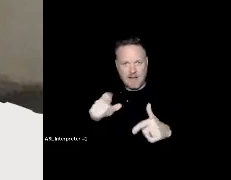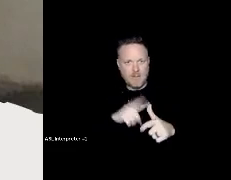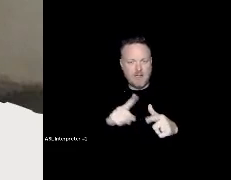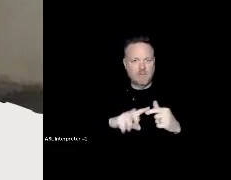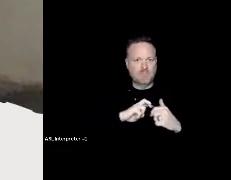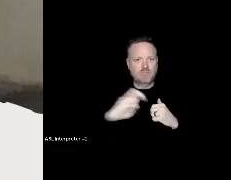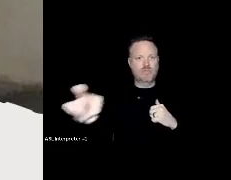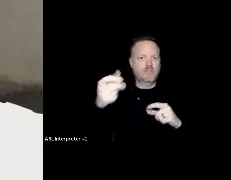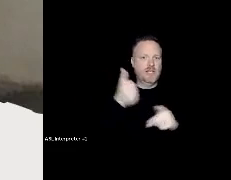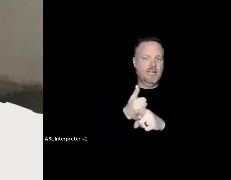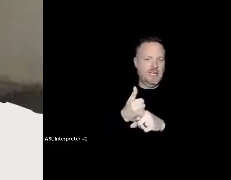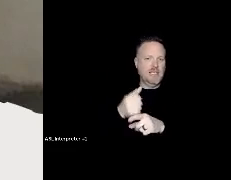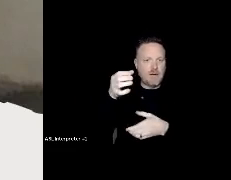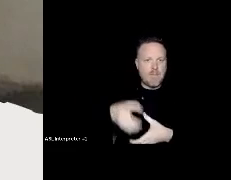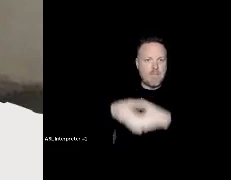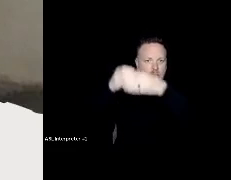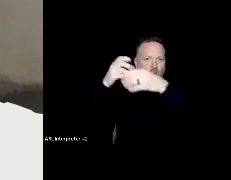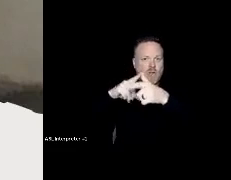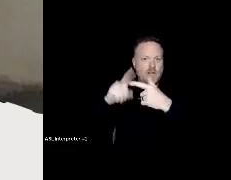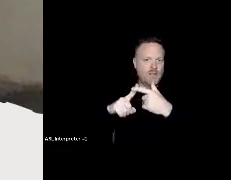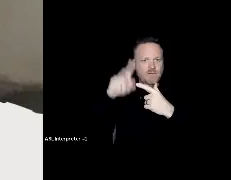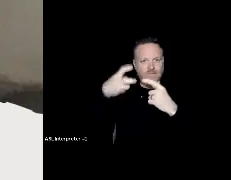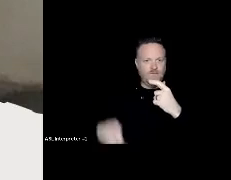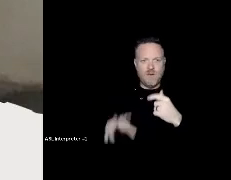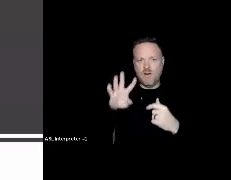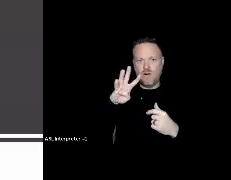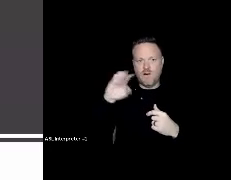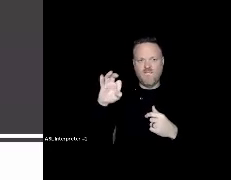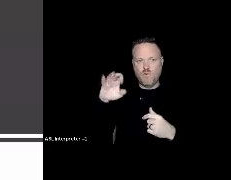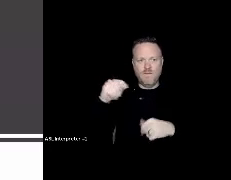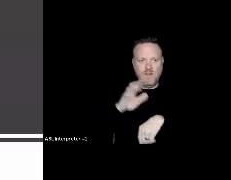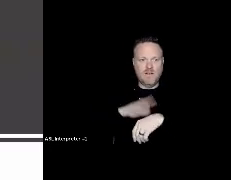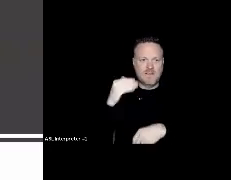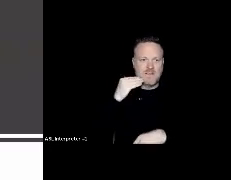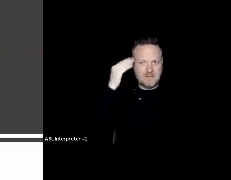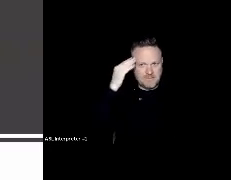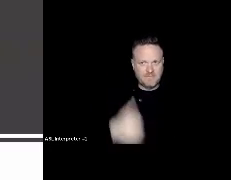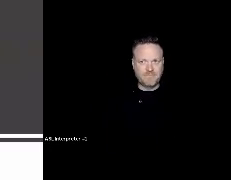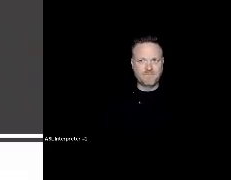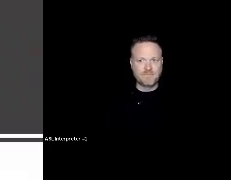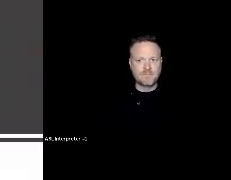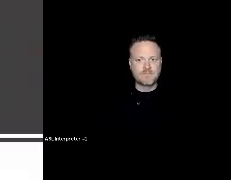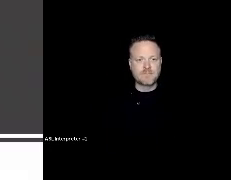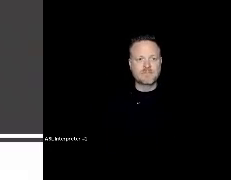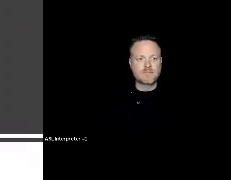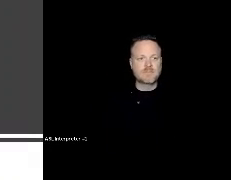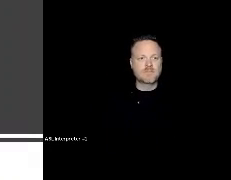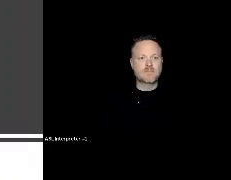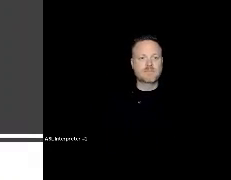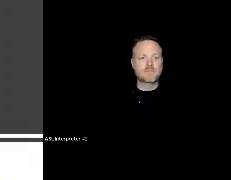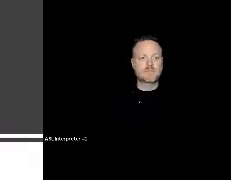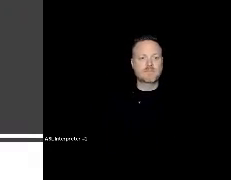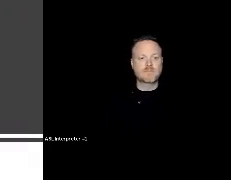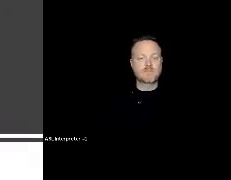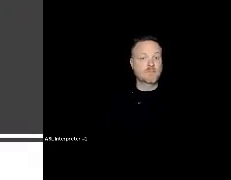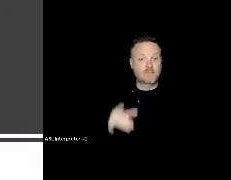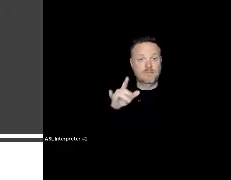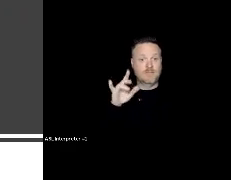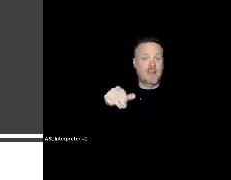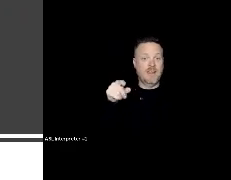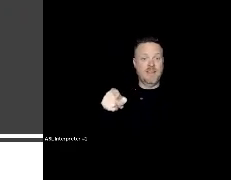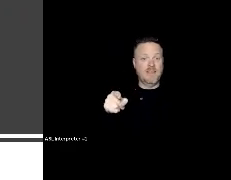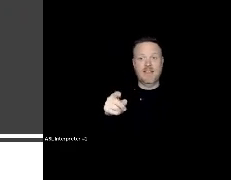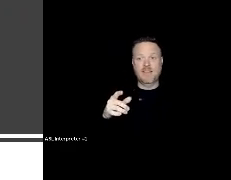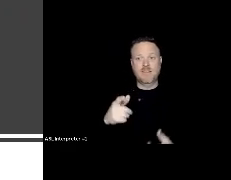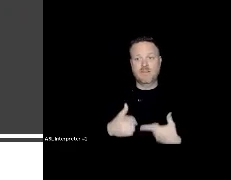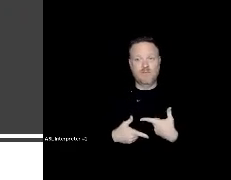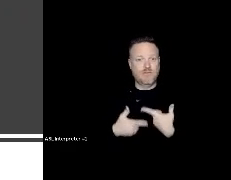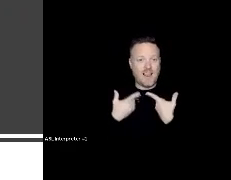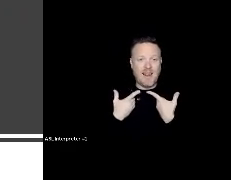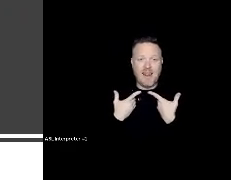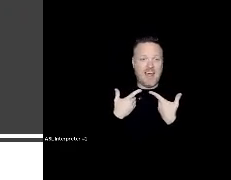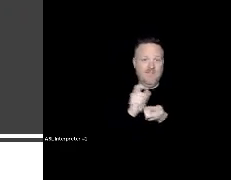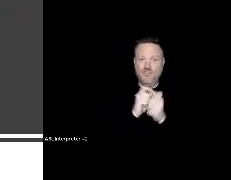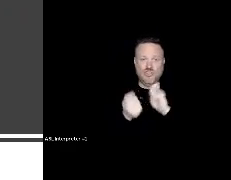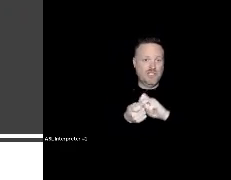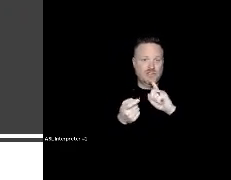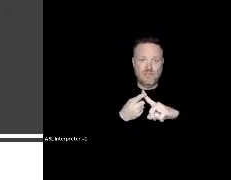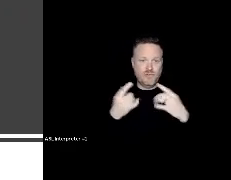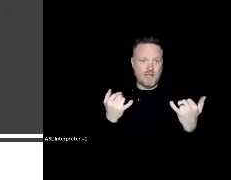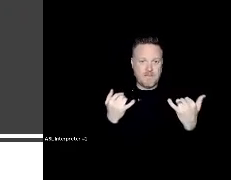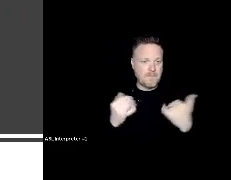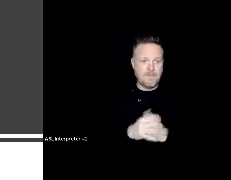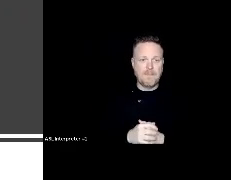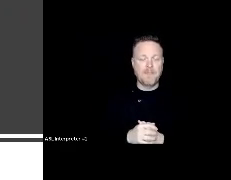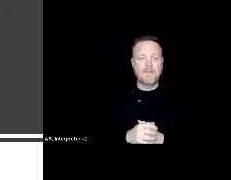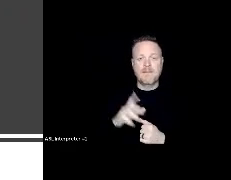a poll and fell 40 feet on his head. Next slide. This here is what life has turned into. Declan,